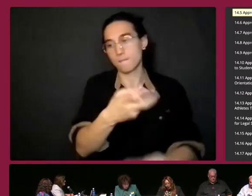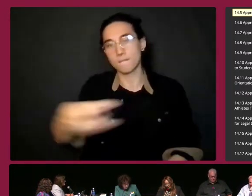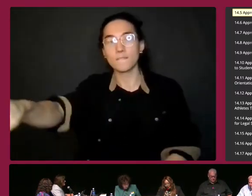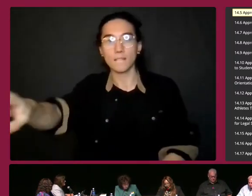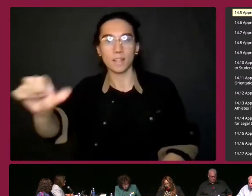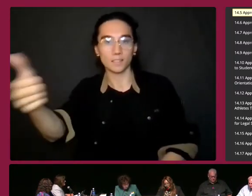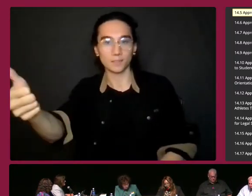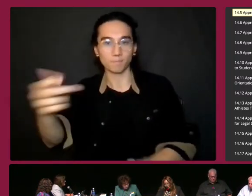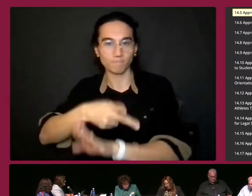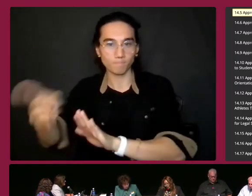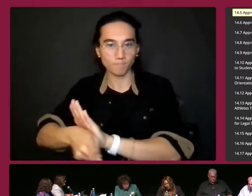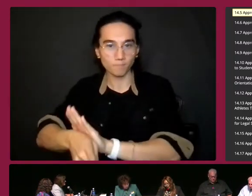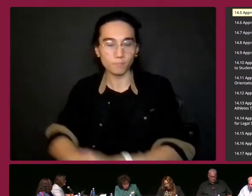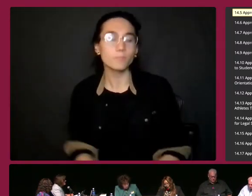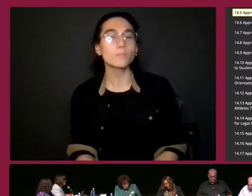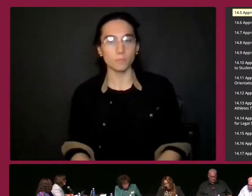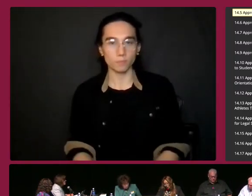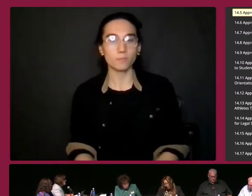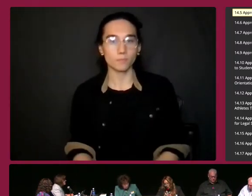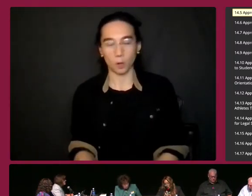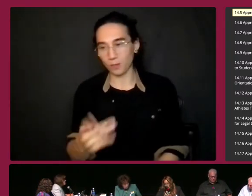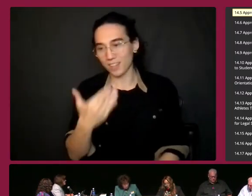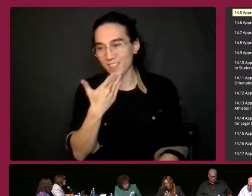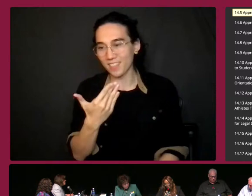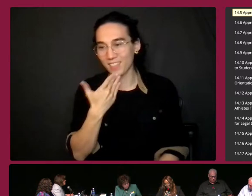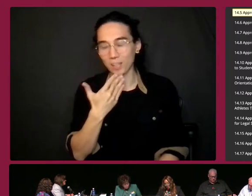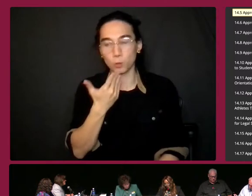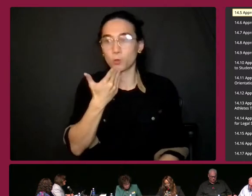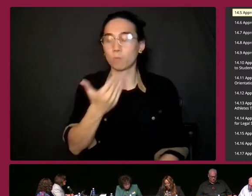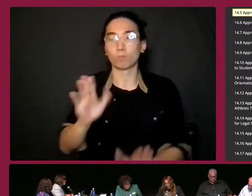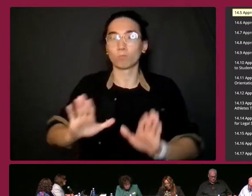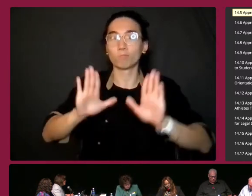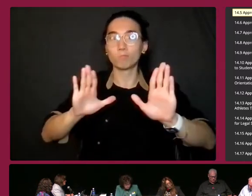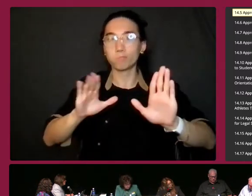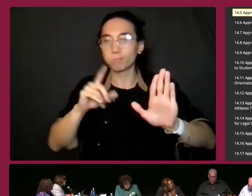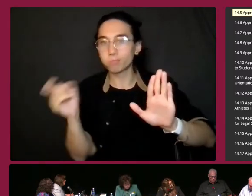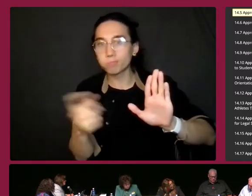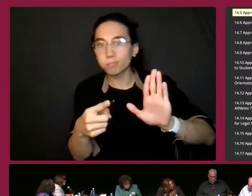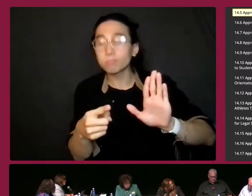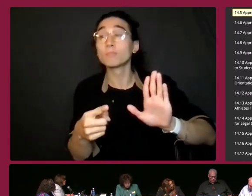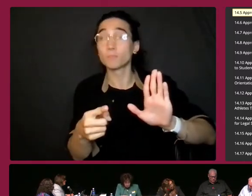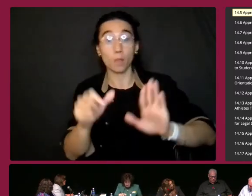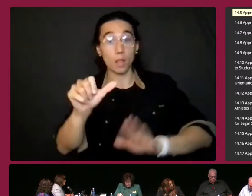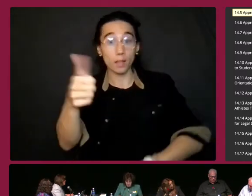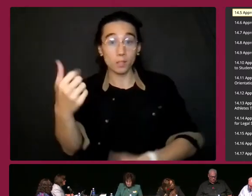Thank you, Trustee Rivera, for those great questions. Um, any further discussion? Yes.